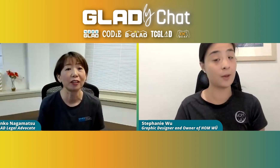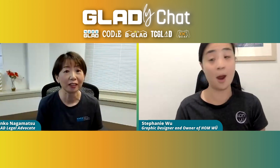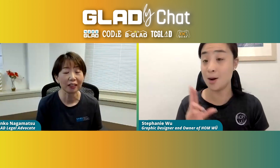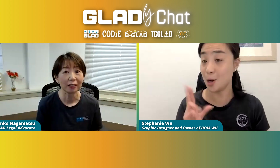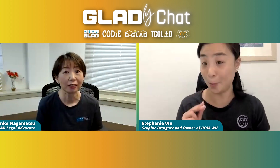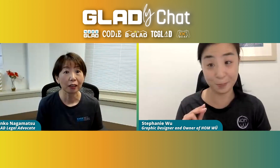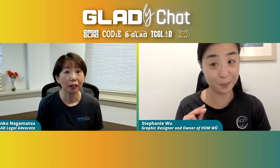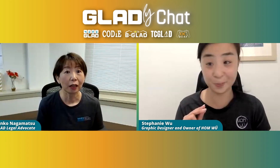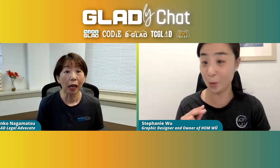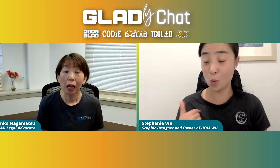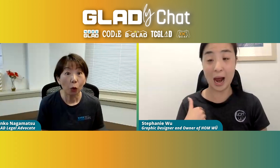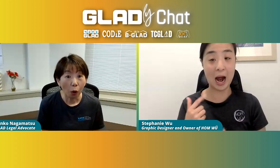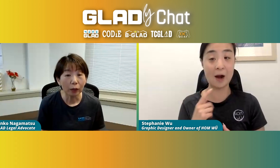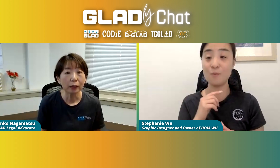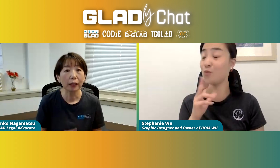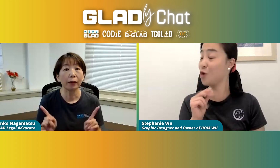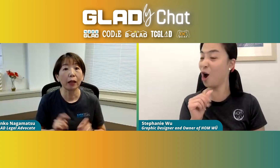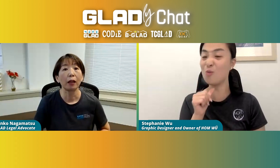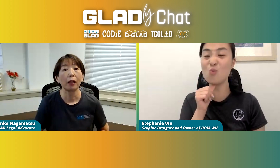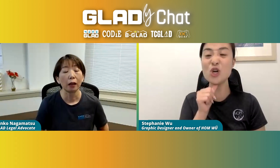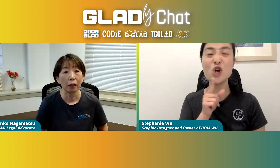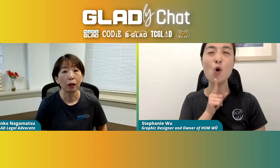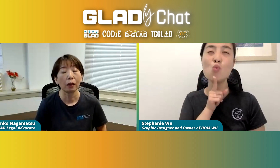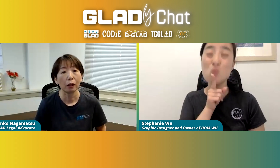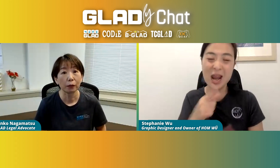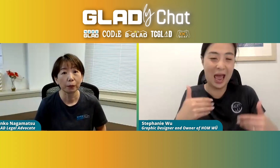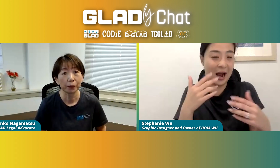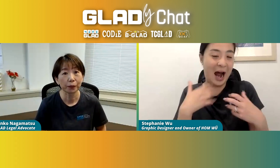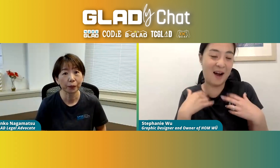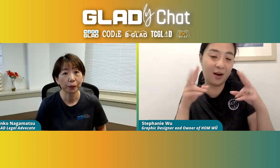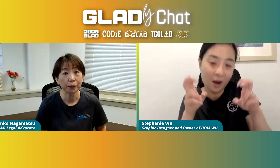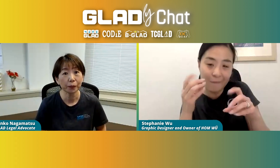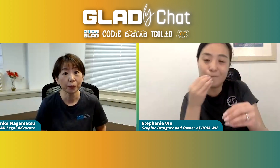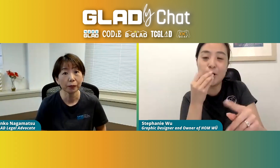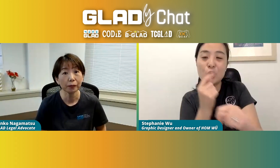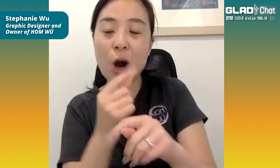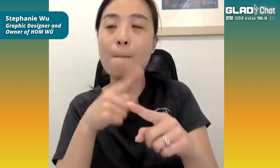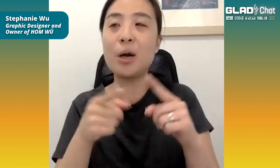No-- JUNKO: So it’s different? No, we don’t really have food trucks,